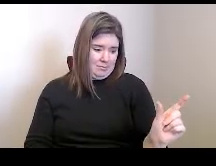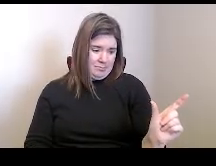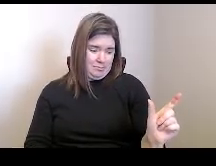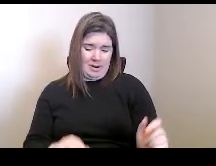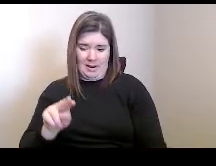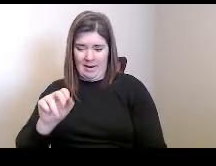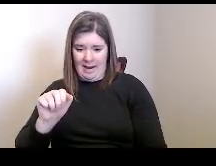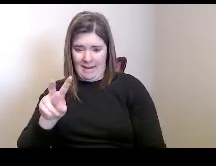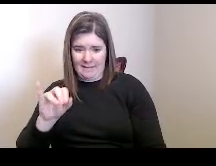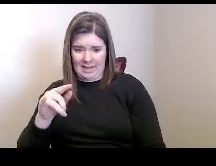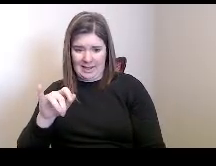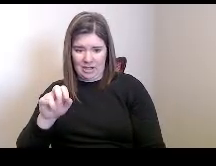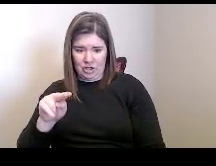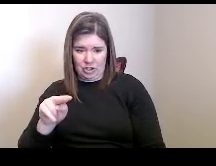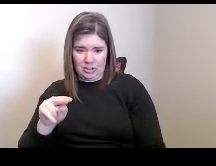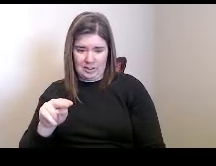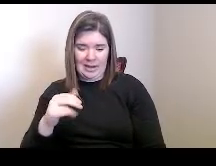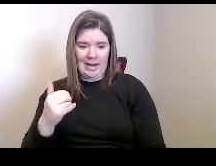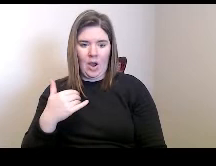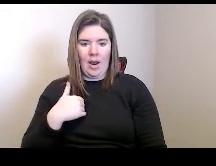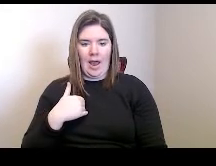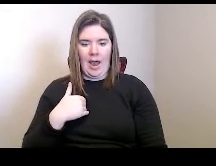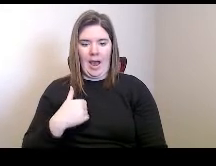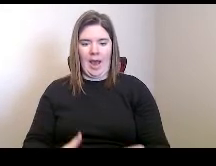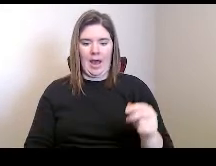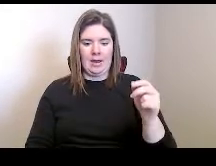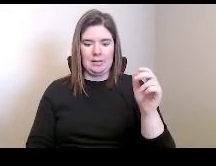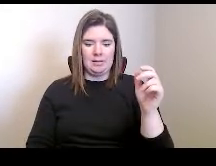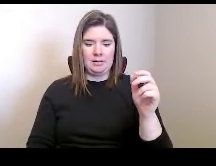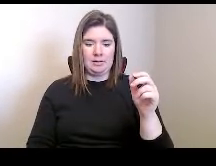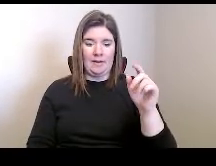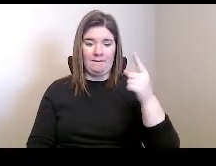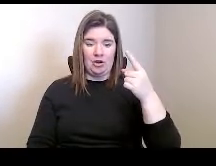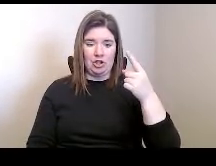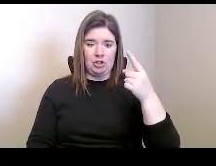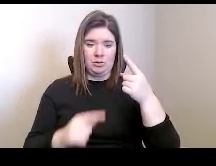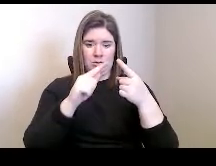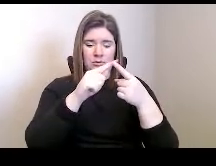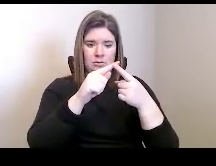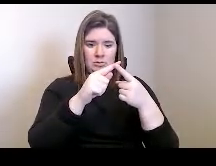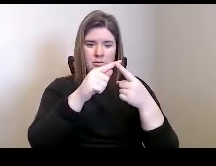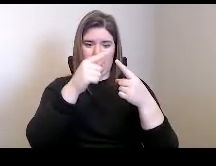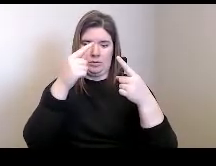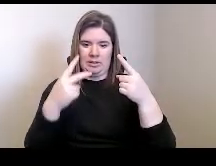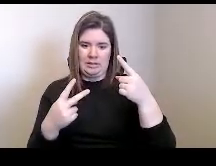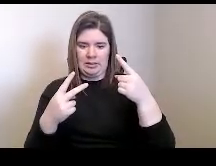level 2 heading, which is indented slightly. And navigate-- navigationally for screen readers,